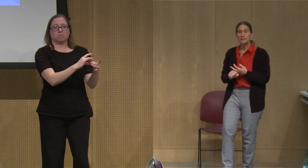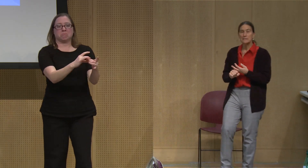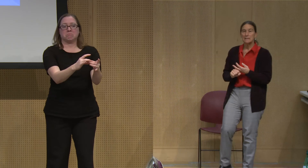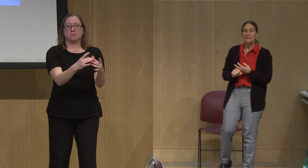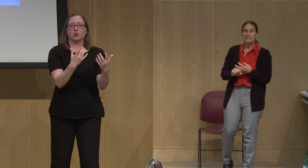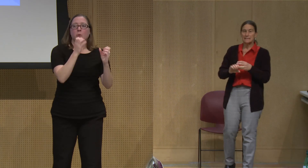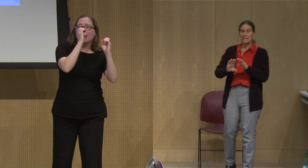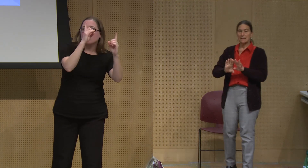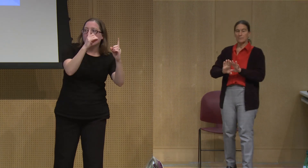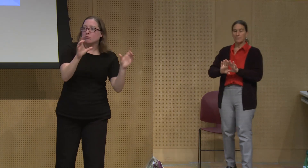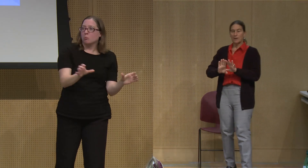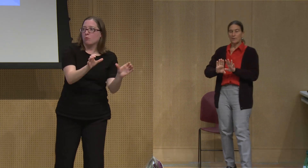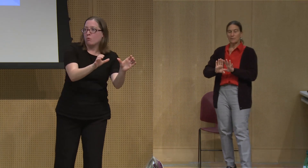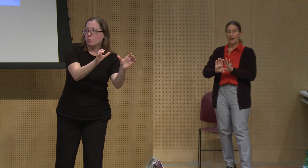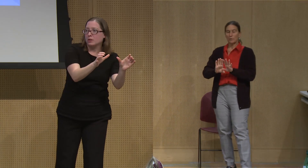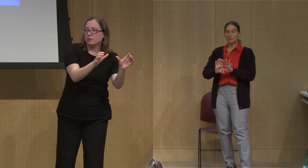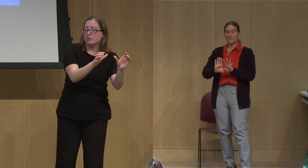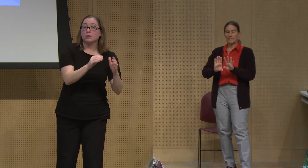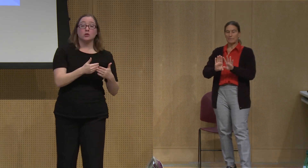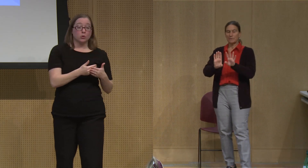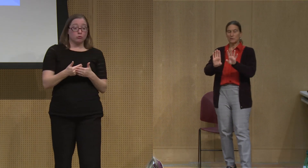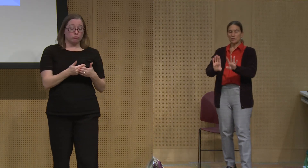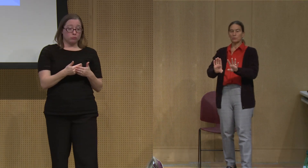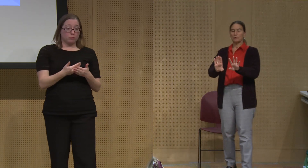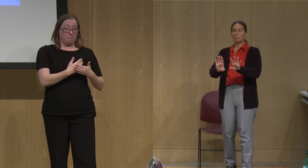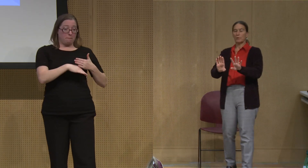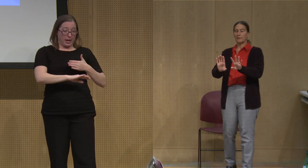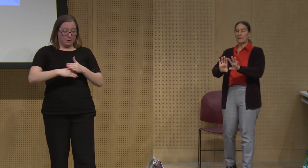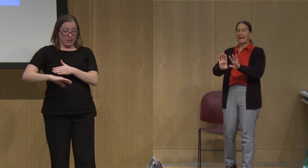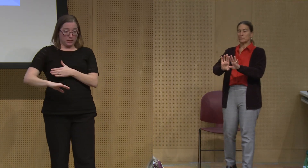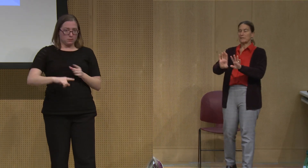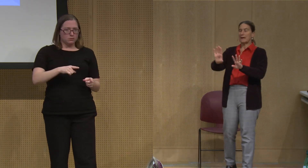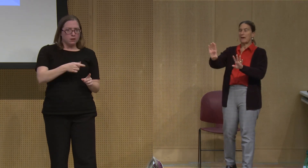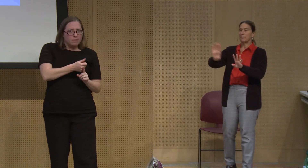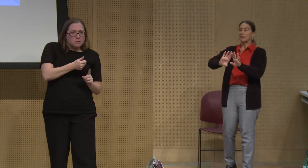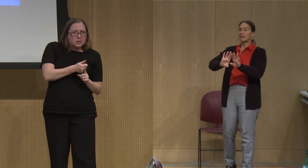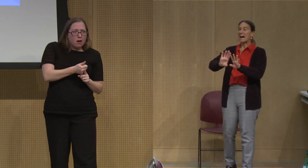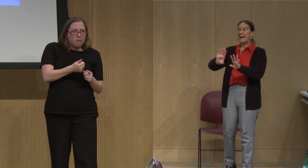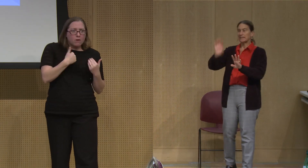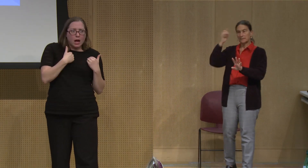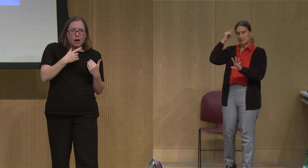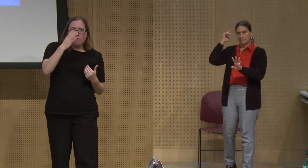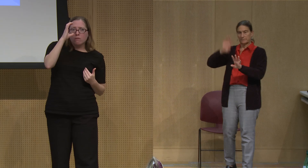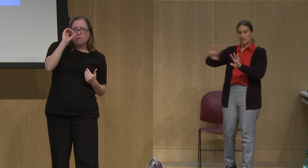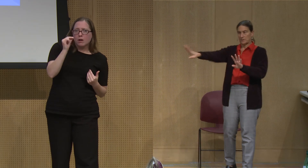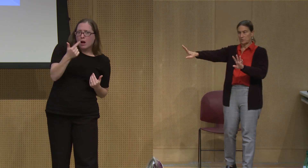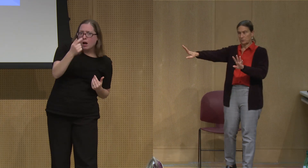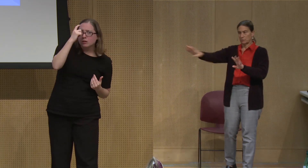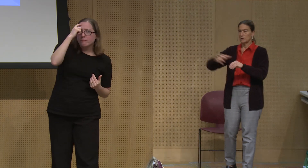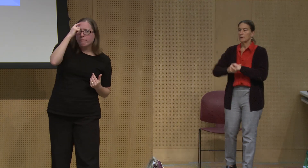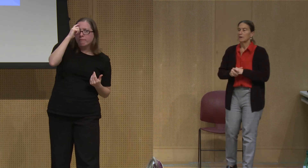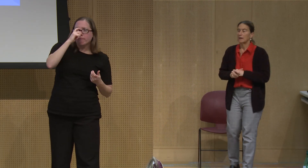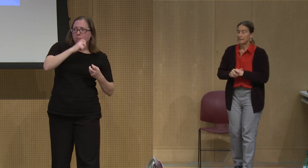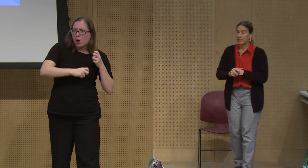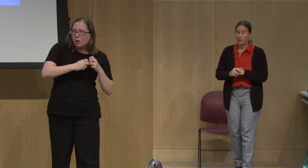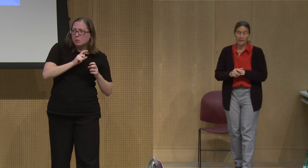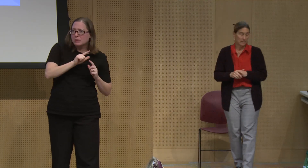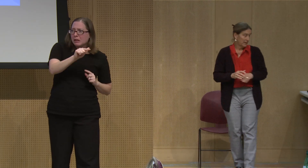IF NOT ON--IF THE CHILDREN BORN THEN ACTUALLY HAVE COGNITIVE ISSUES LATER ON IN LIFE.